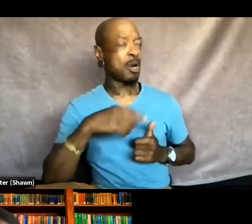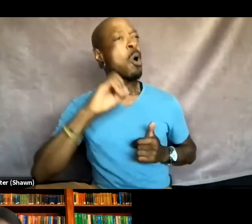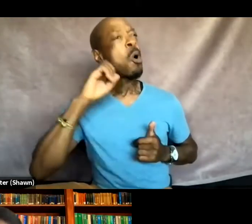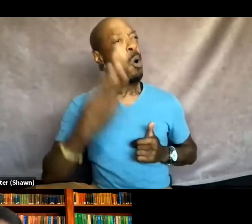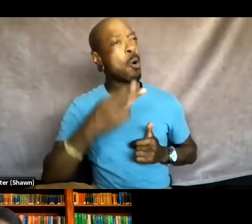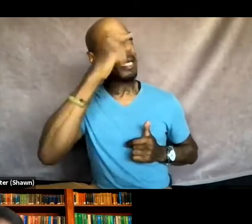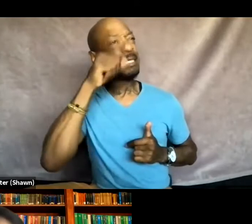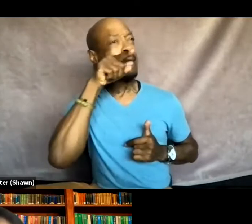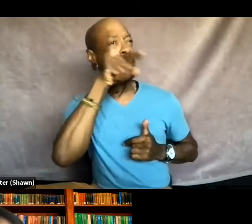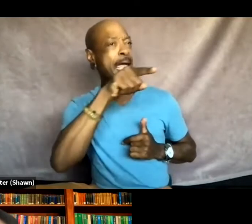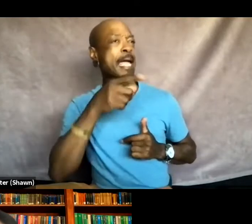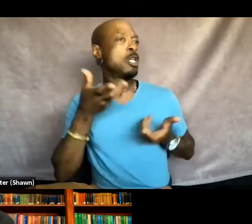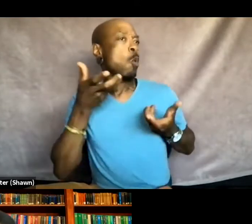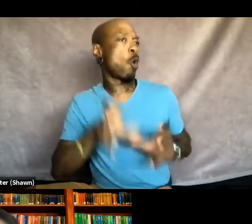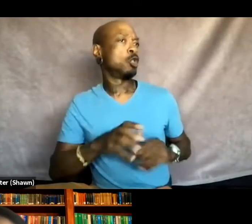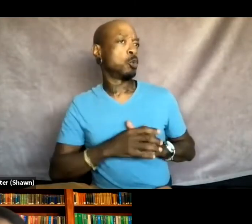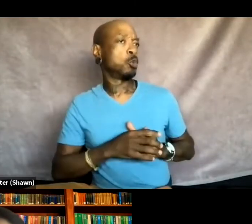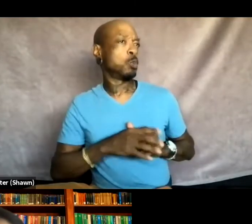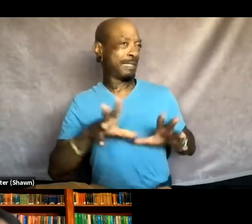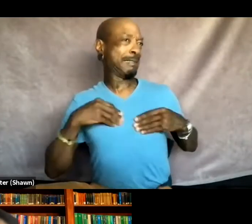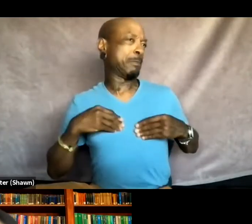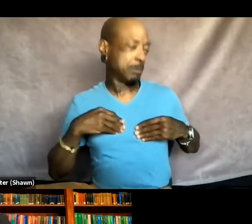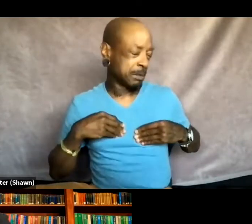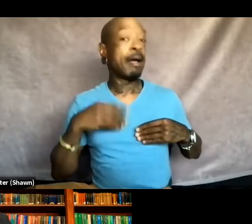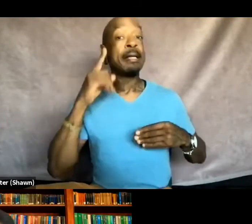want to, but I think what it really is that people are scared.